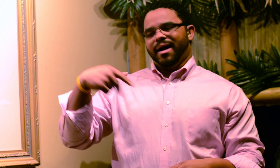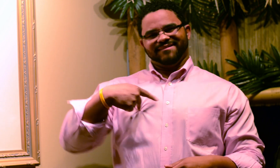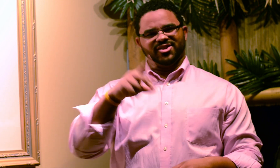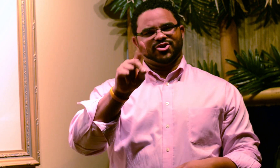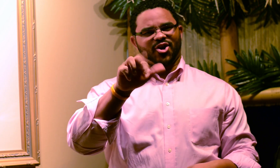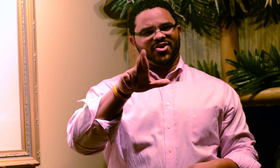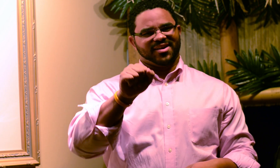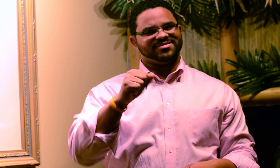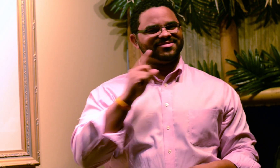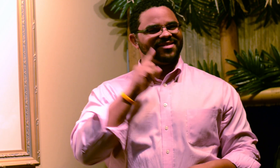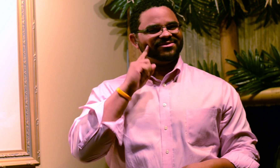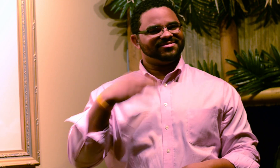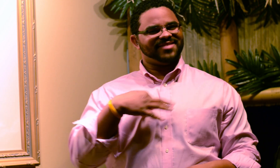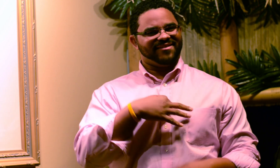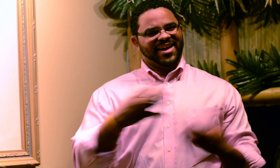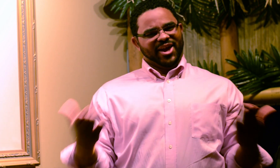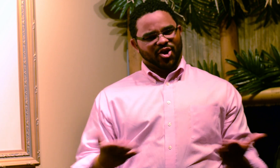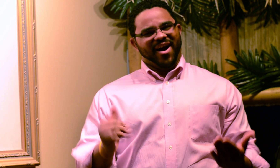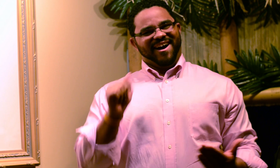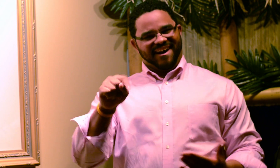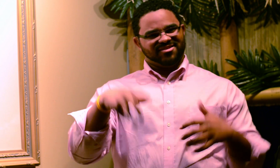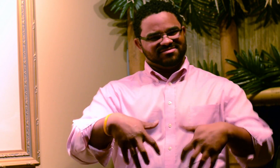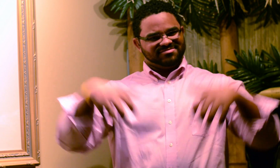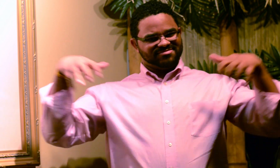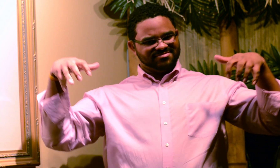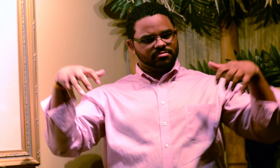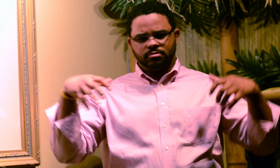that there were deaf DARS representatives present, sitting among us.